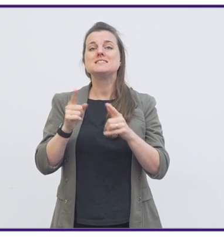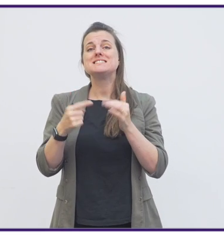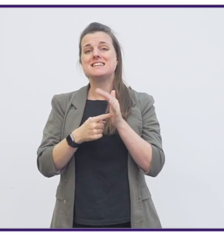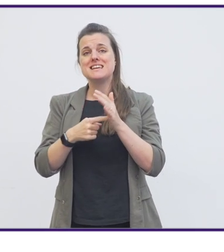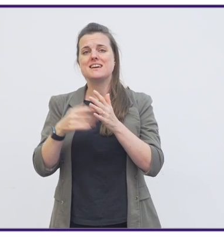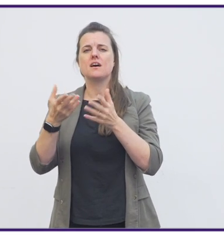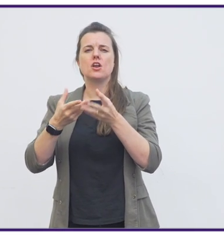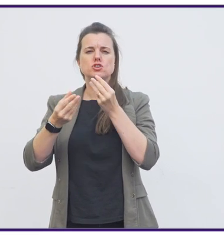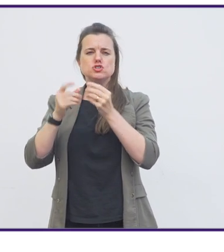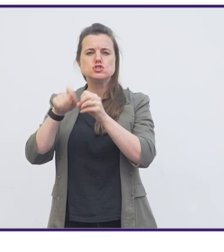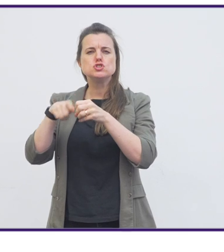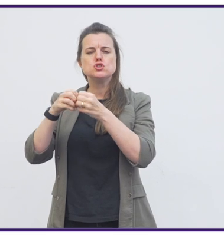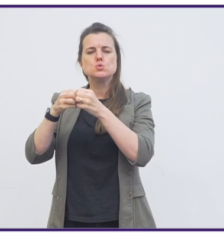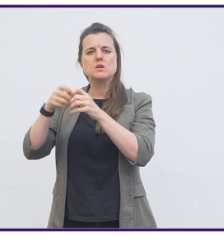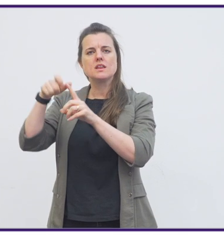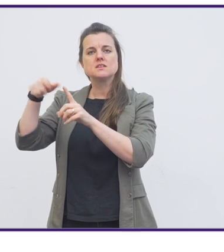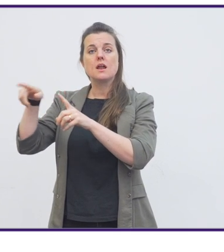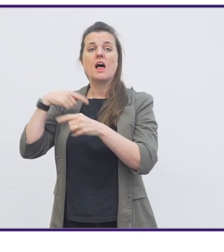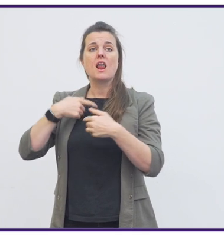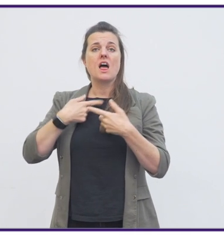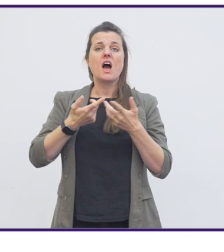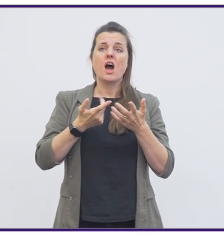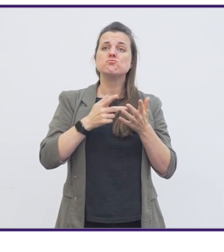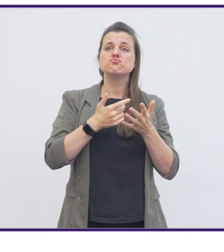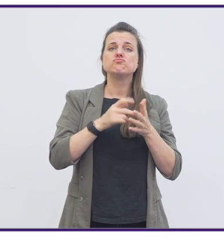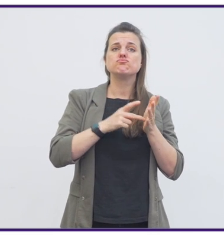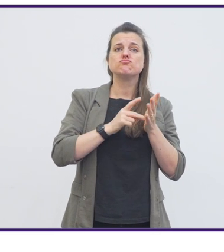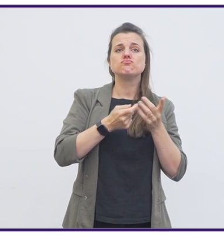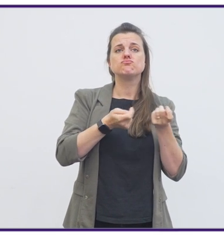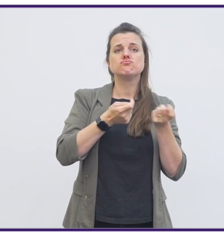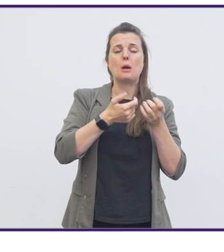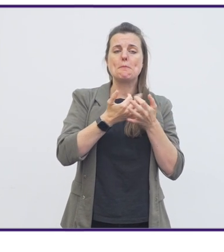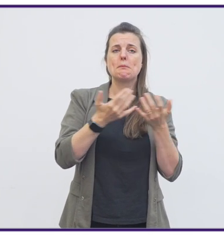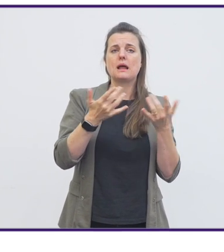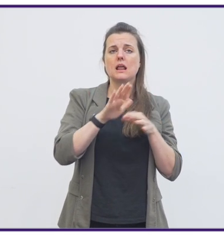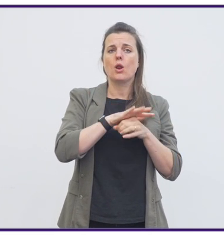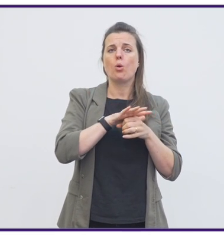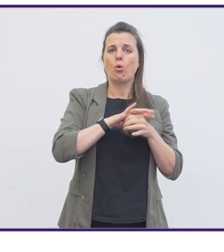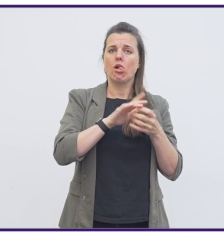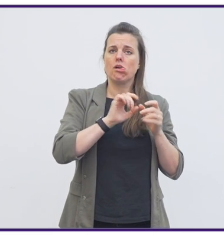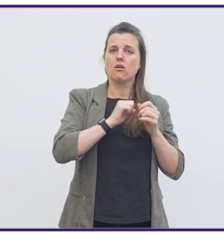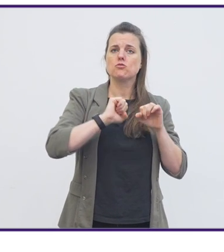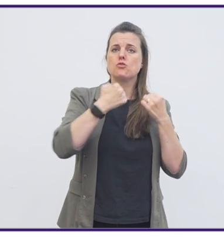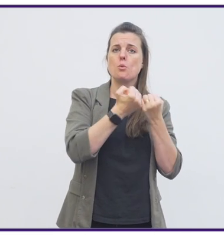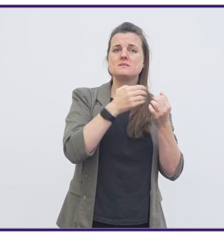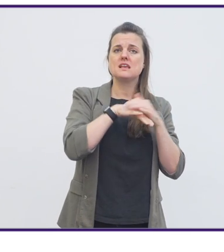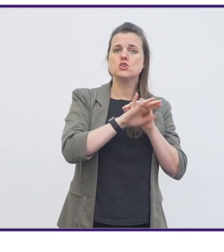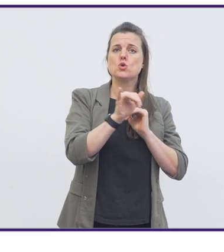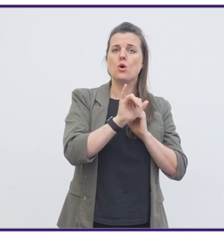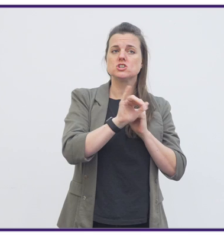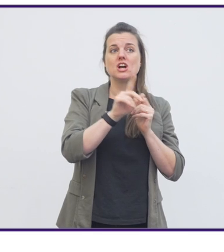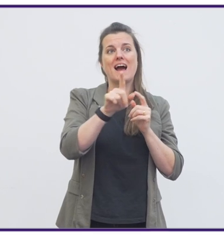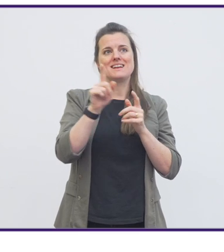and I run and organize several community groups, both online, in-person, over Yorkshire, and I volunteer here in London.